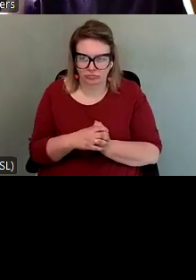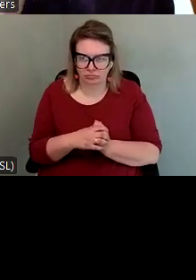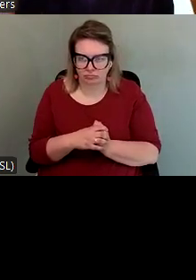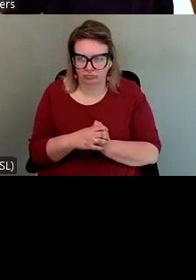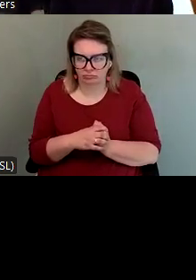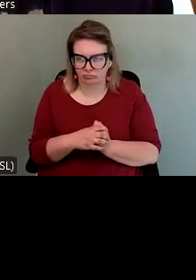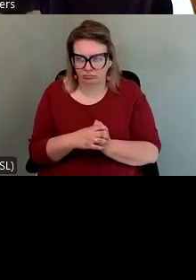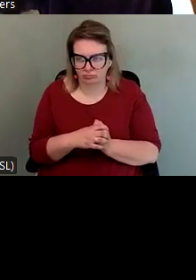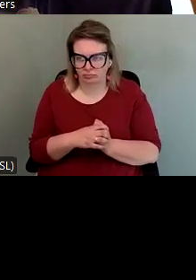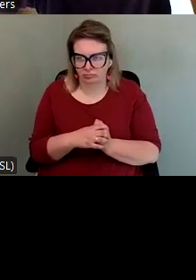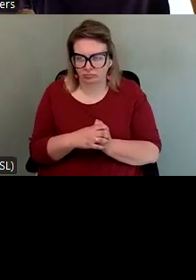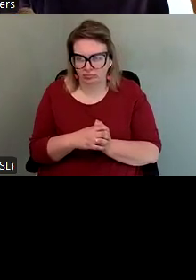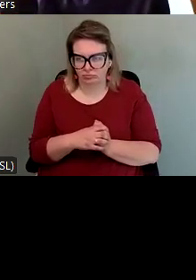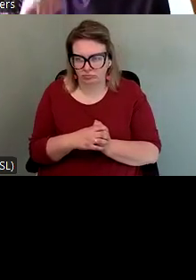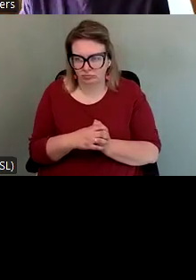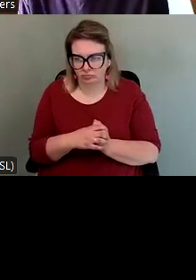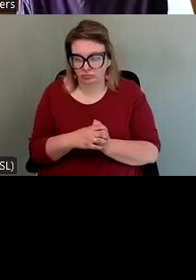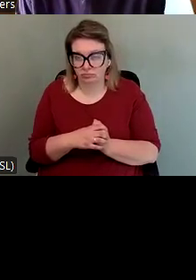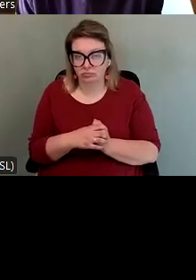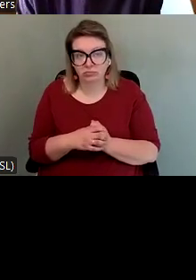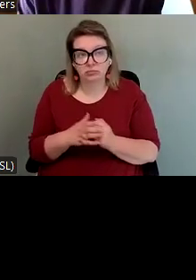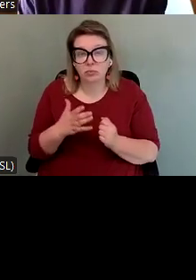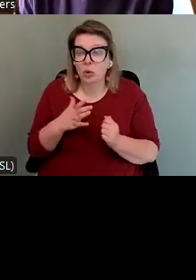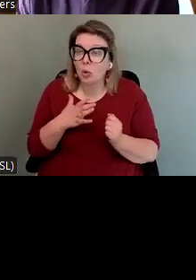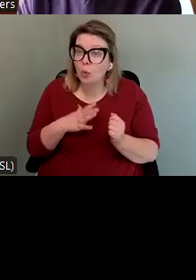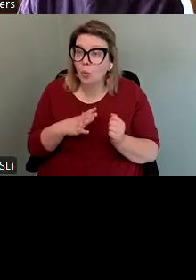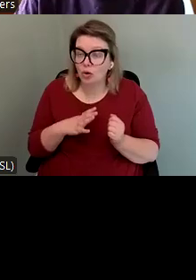If you wanted to use Pixels, there are a few different methods.